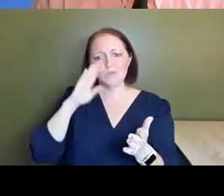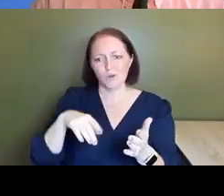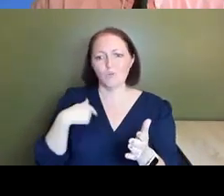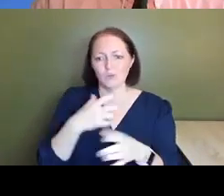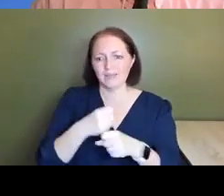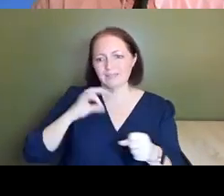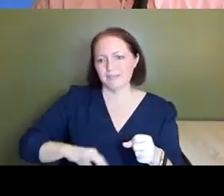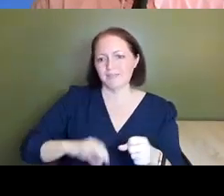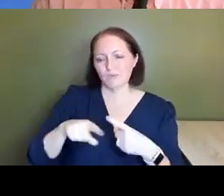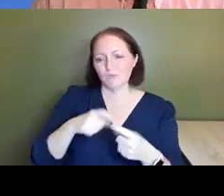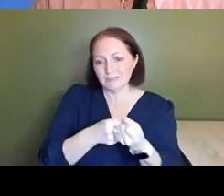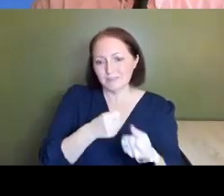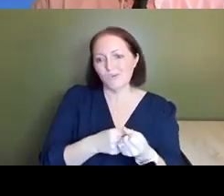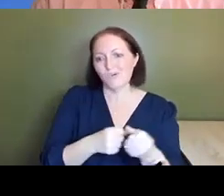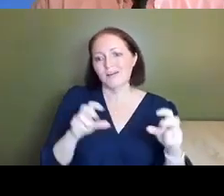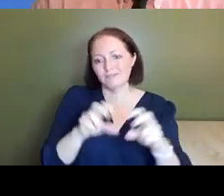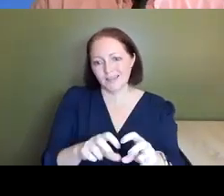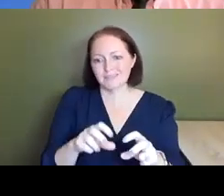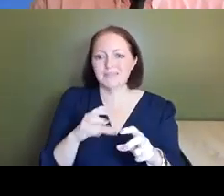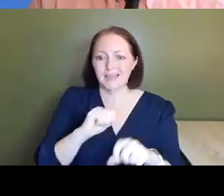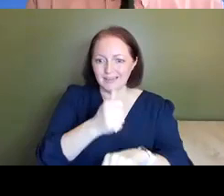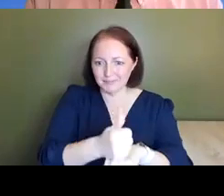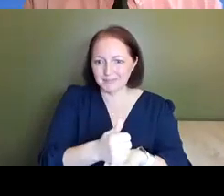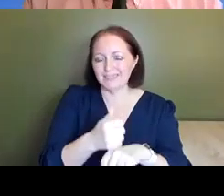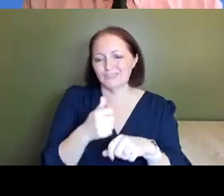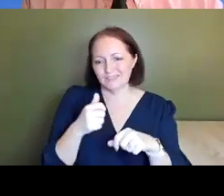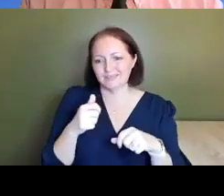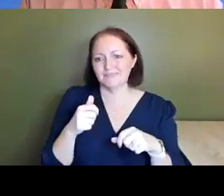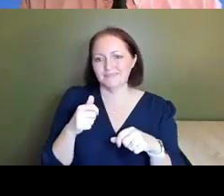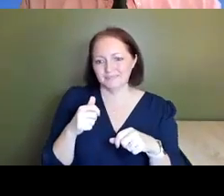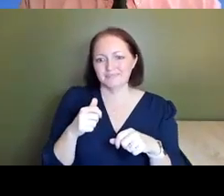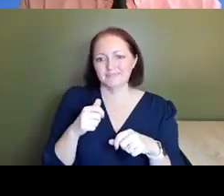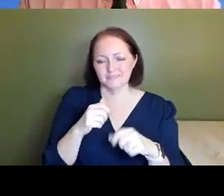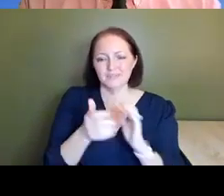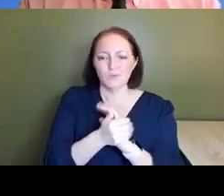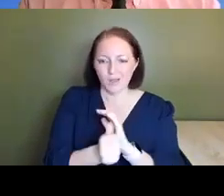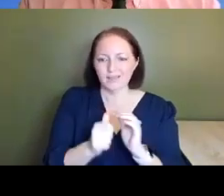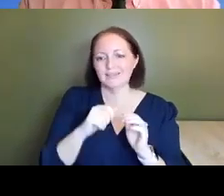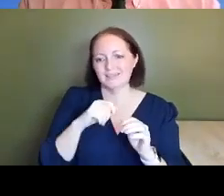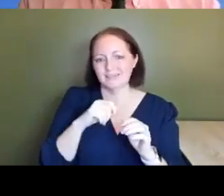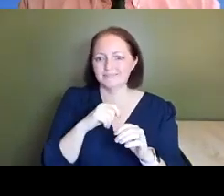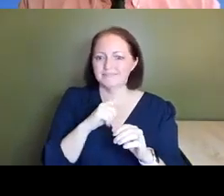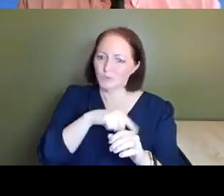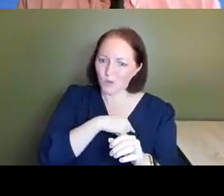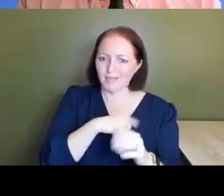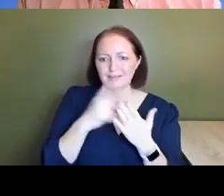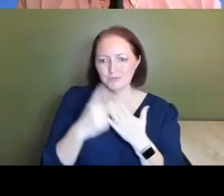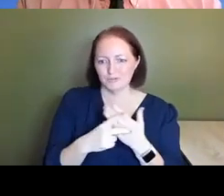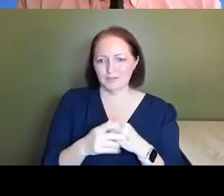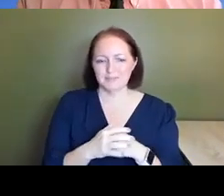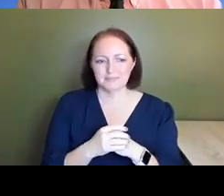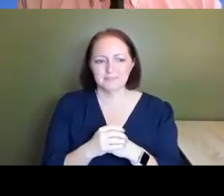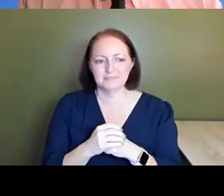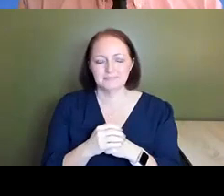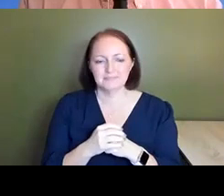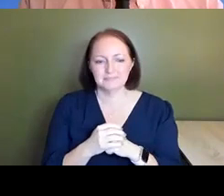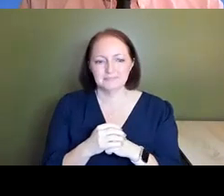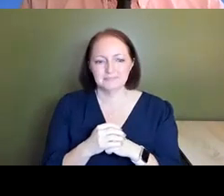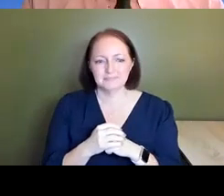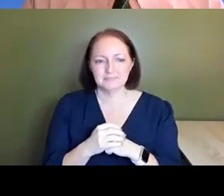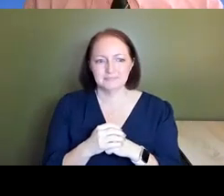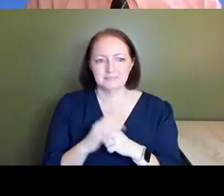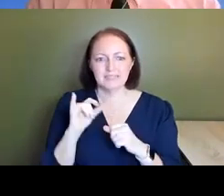when we support investment in an implementation of quality programs. If we can go back to